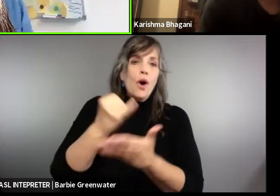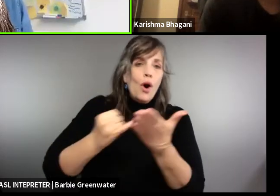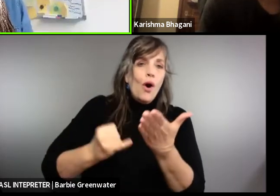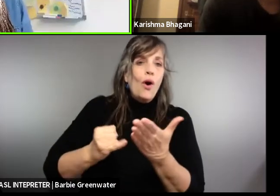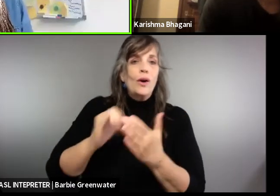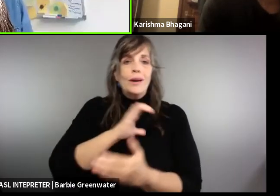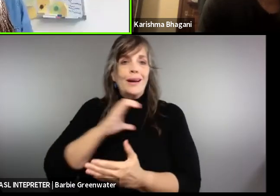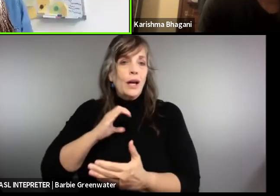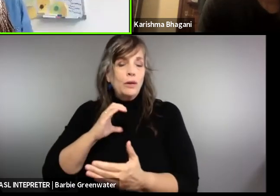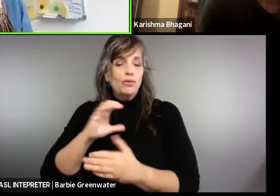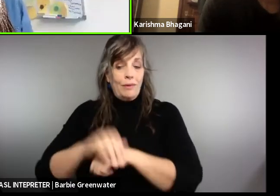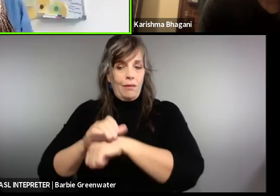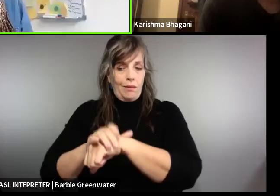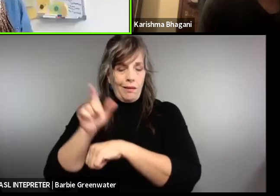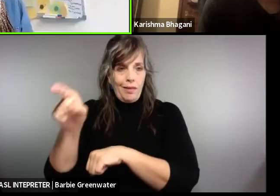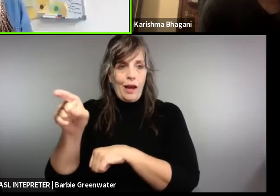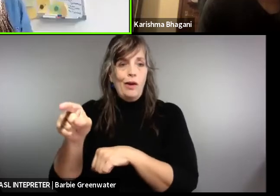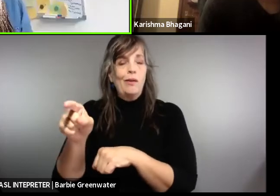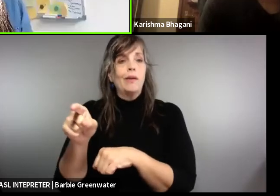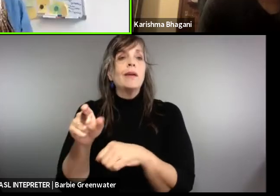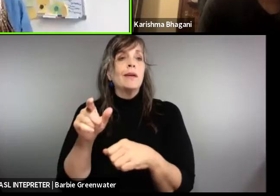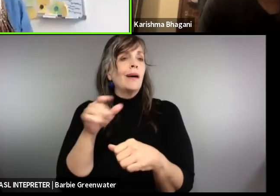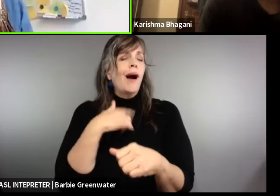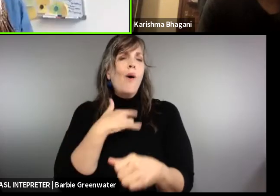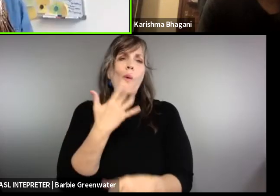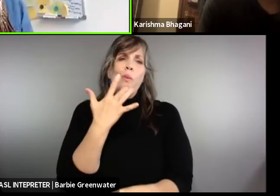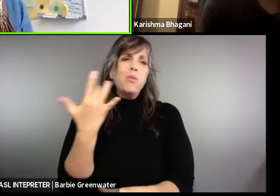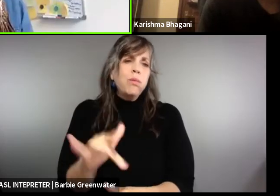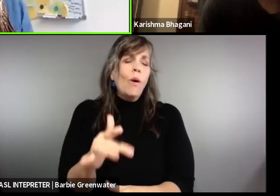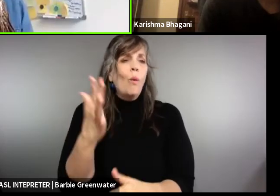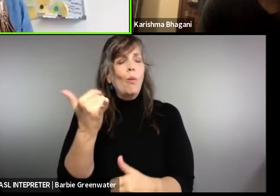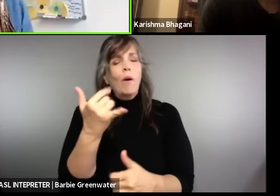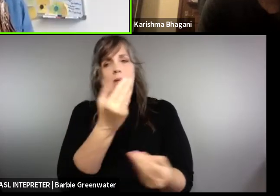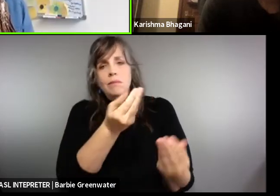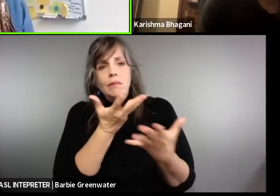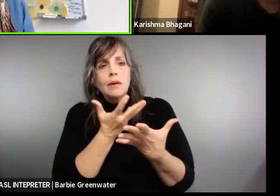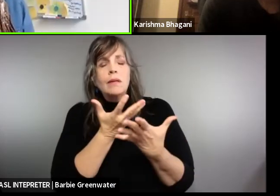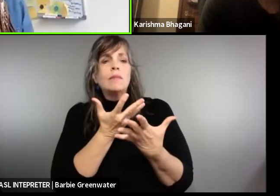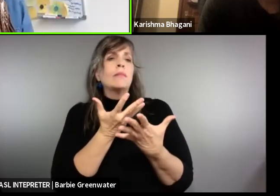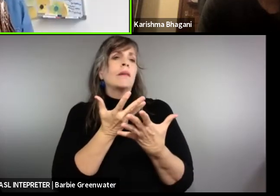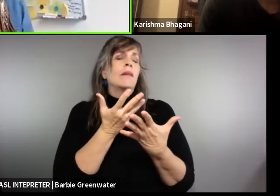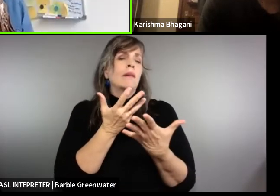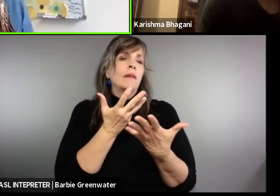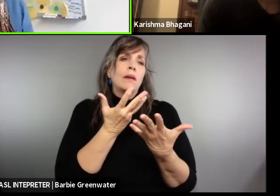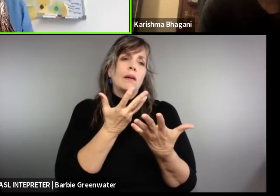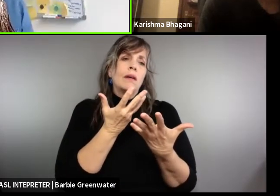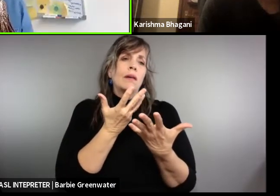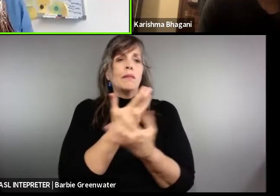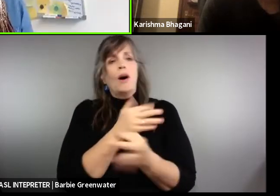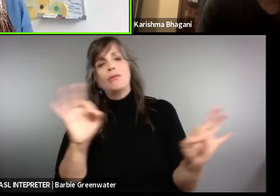And I was really lucky because they gave me a lot of autonomy, they gave me a decent budget.